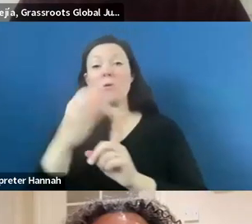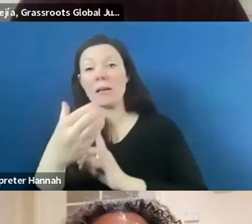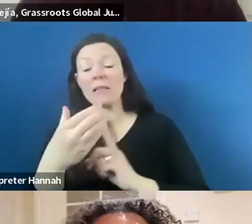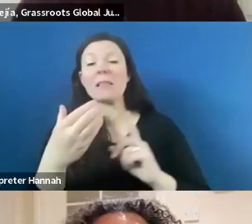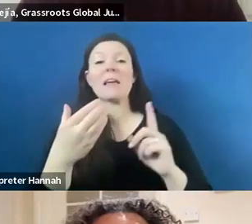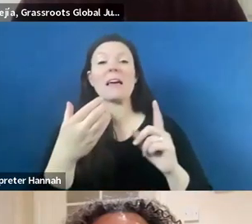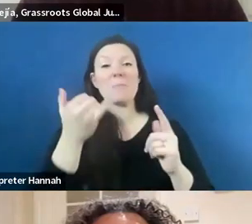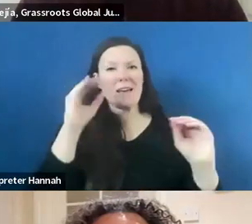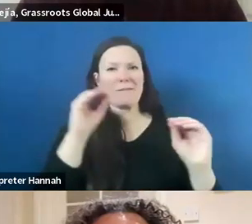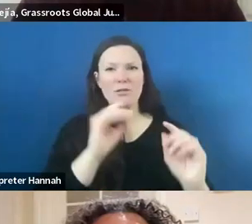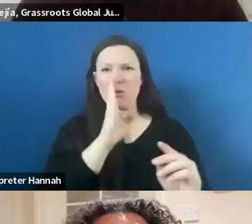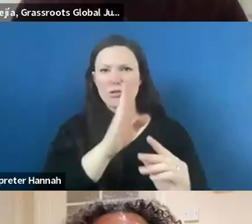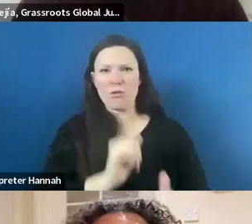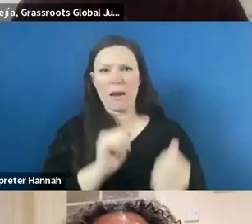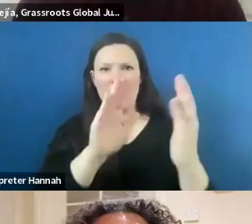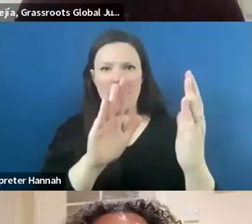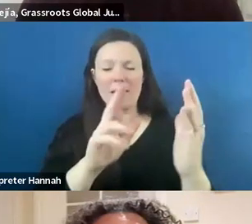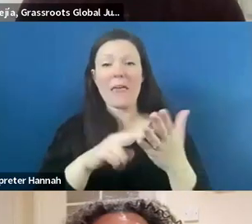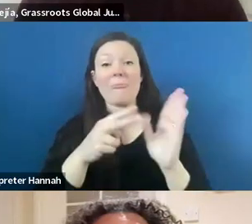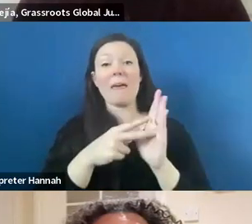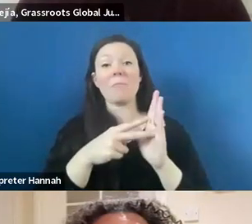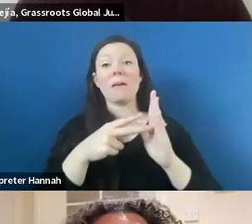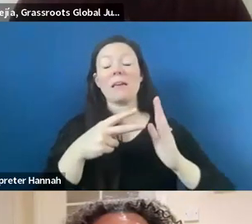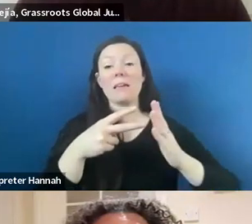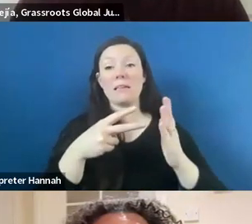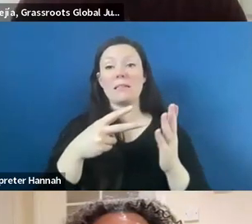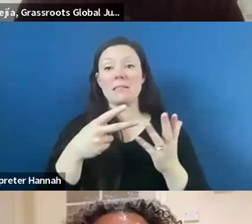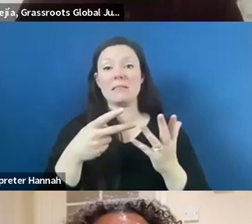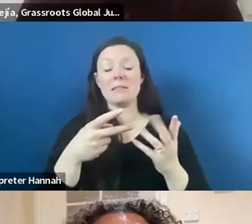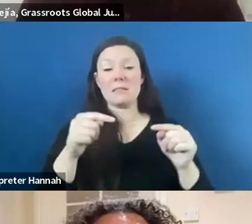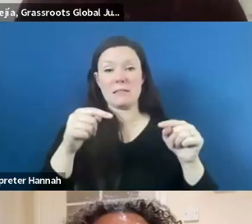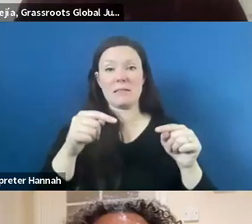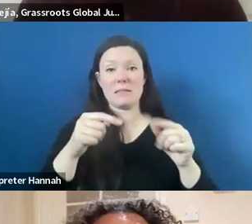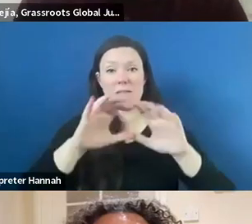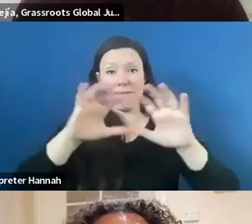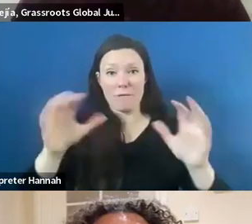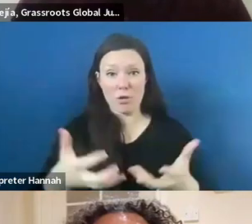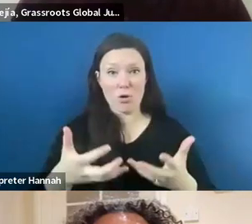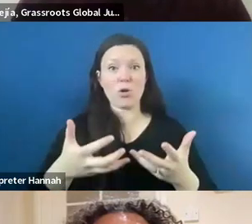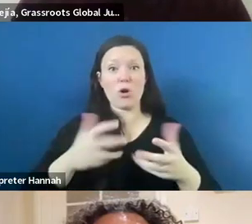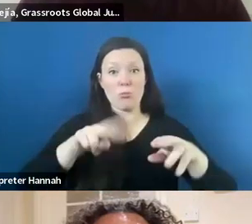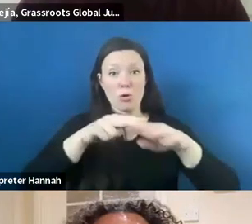Well, how or not only us within, you know here in Turtle Island but global south nations, those most impacted